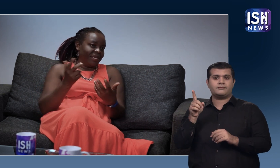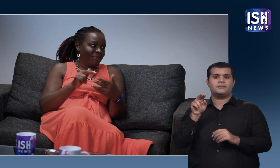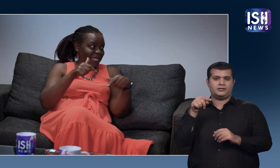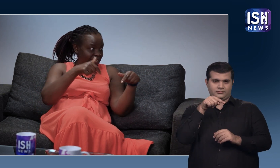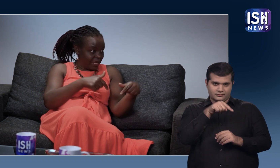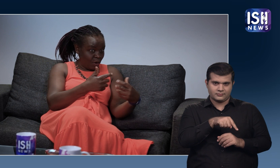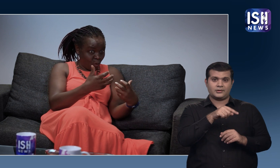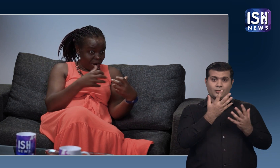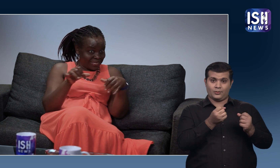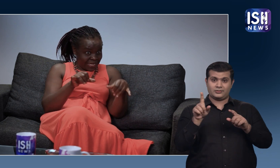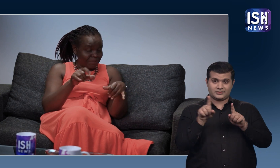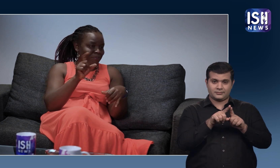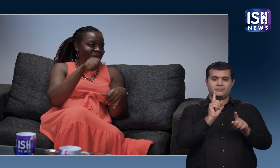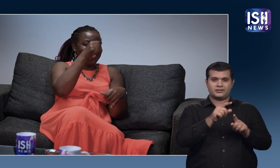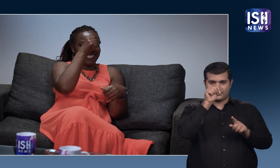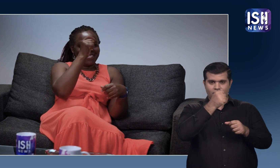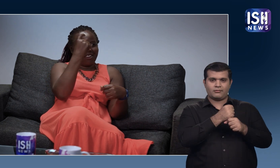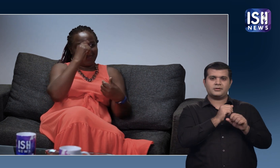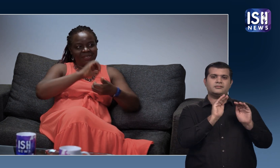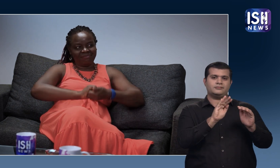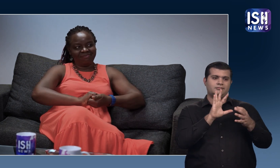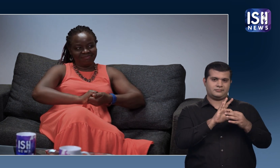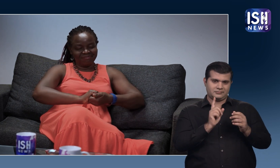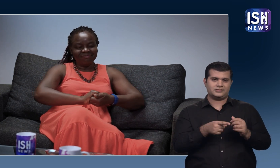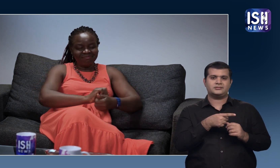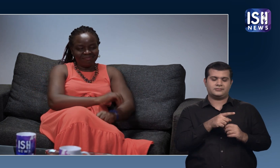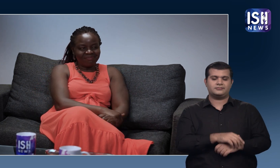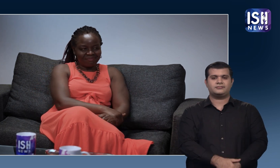So, for India, if you want to establish Gallaudet, we have to collaborate with Indian Government first.